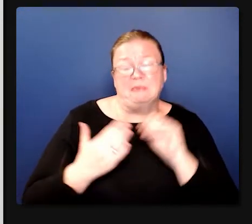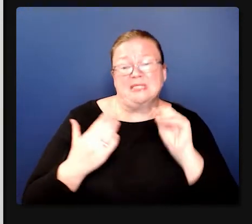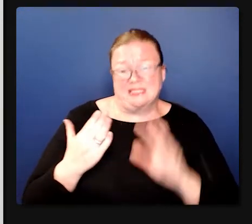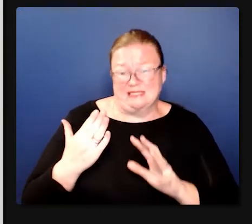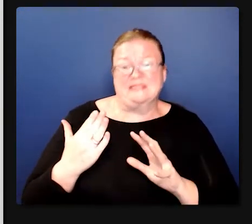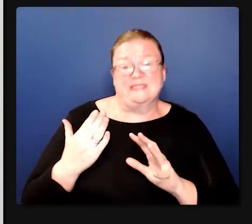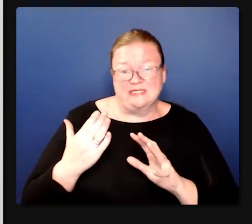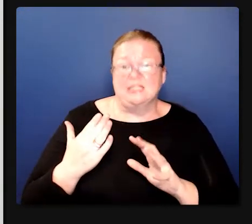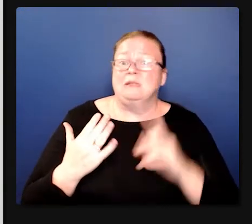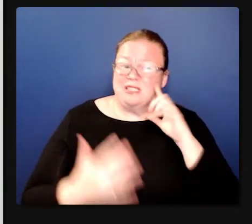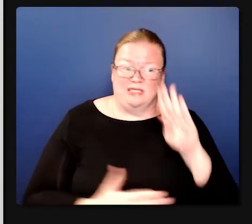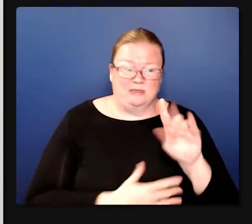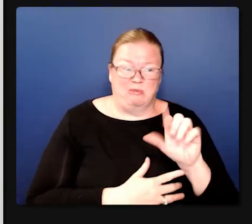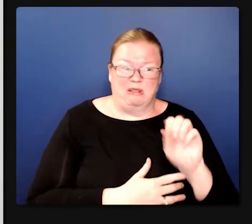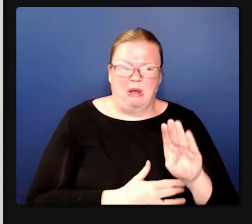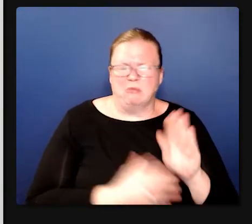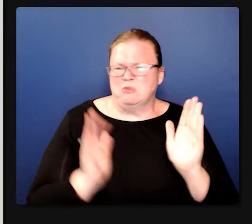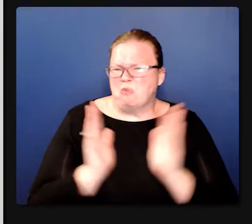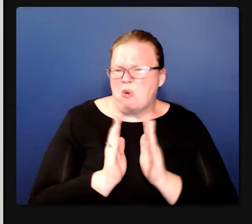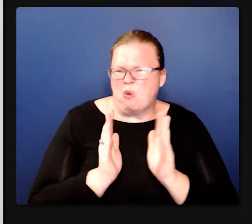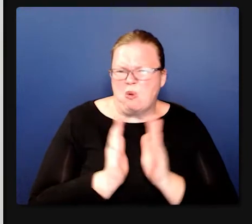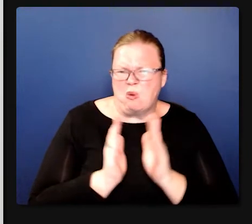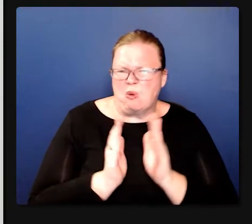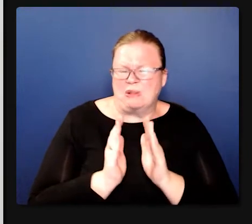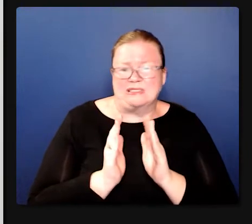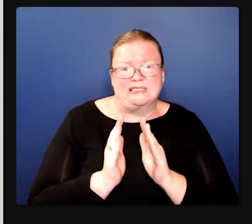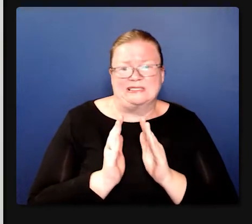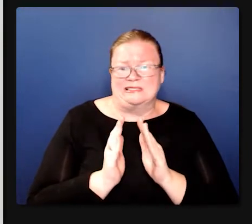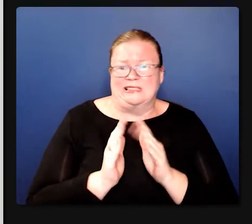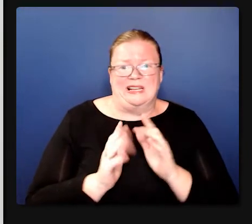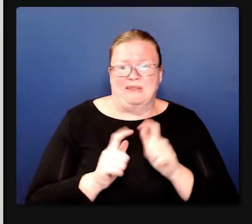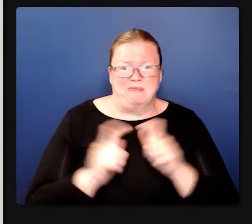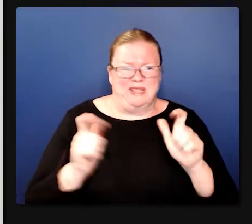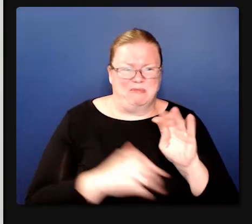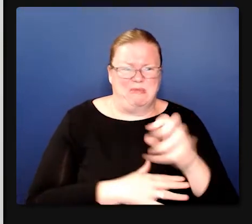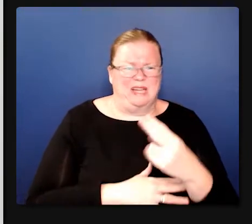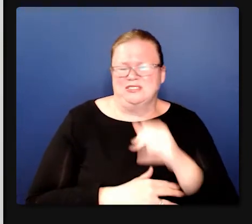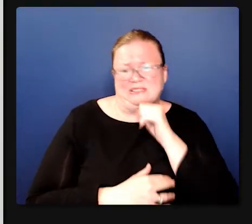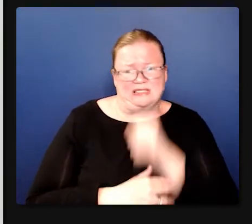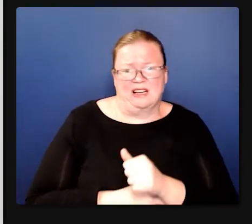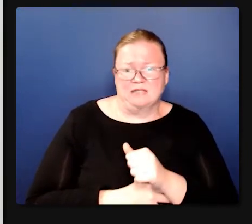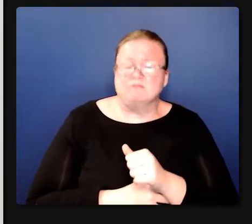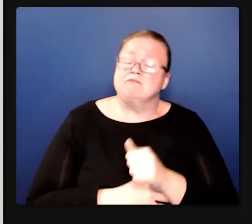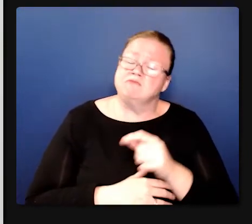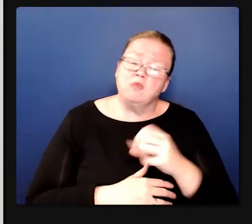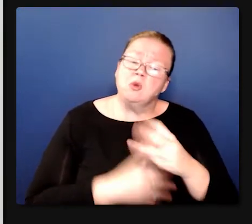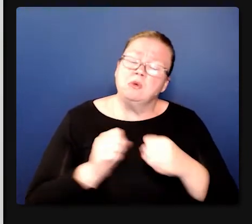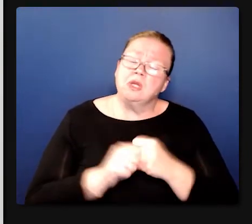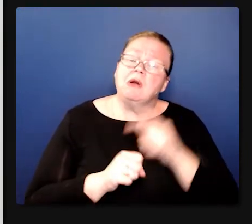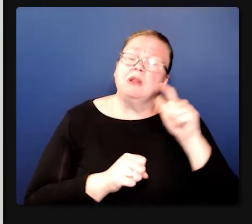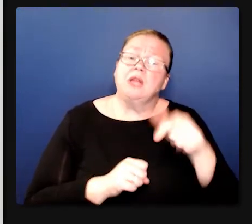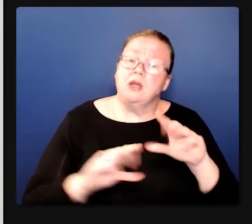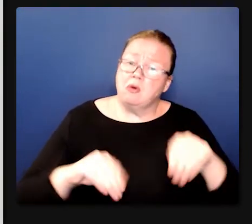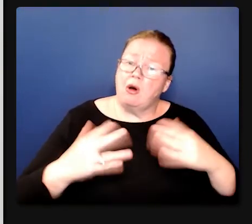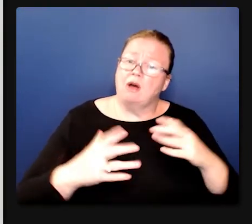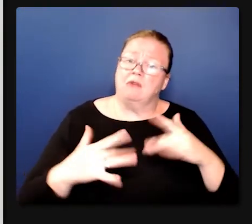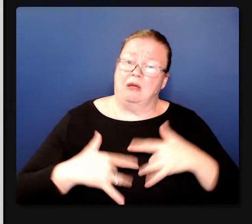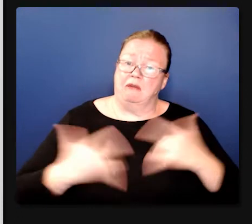because blobs were small and not highly batched. A few years later, we offered Event Export,